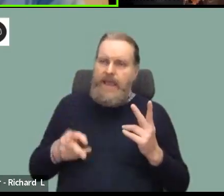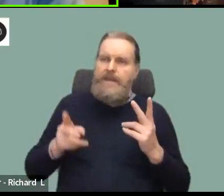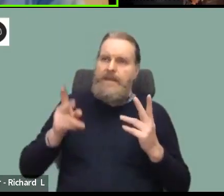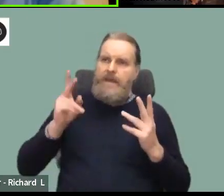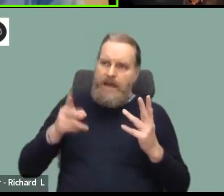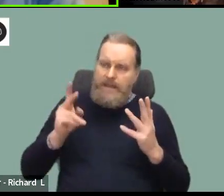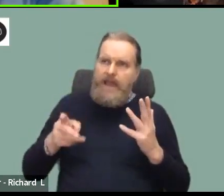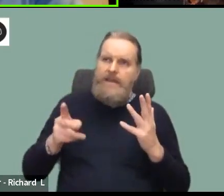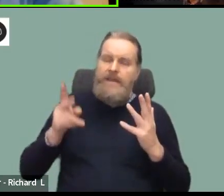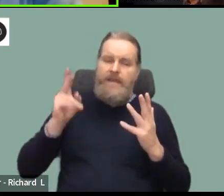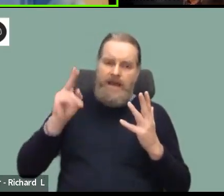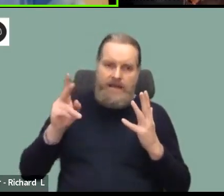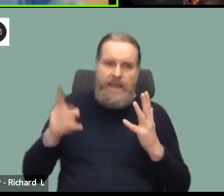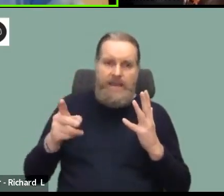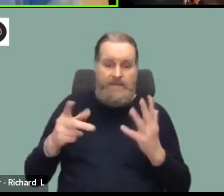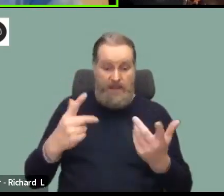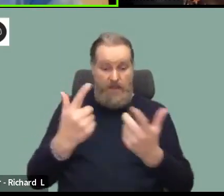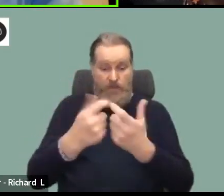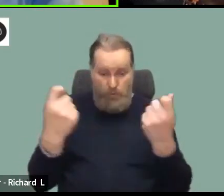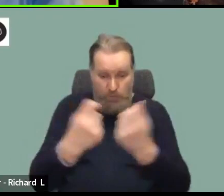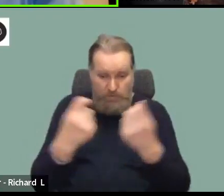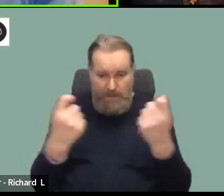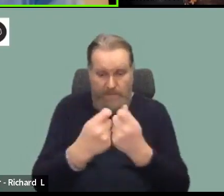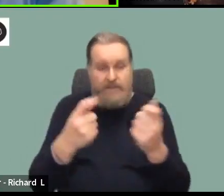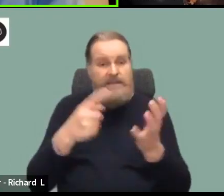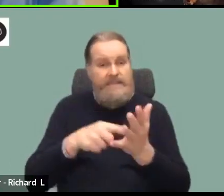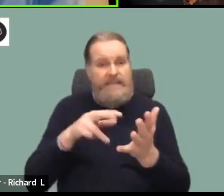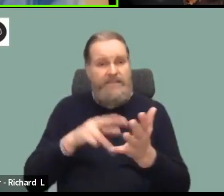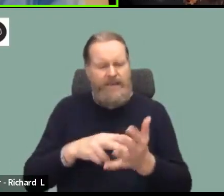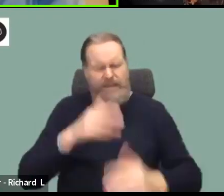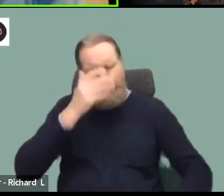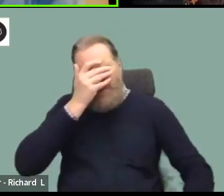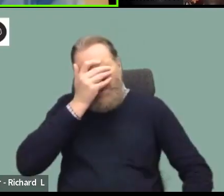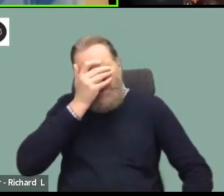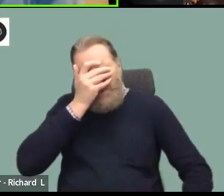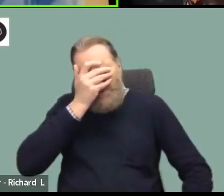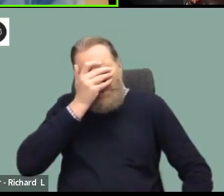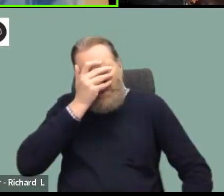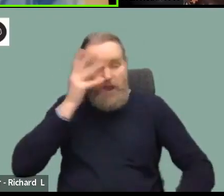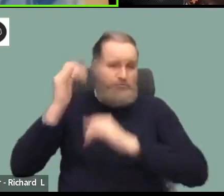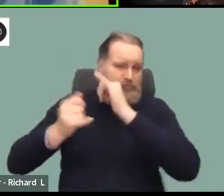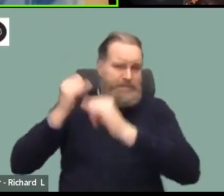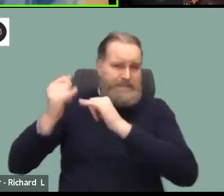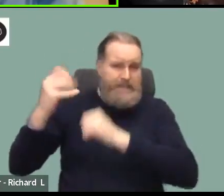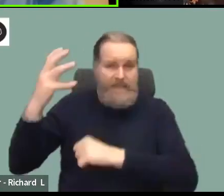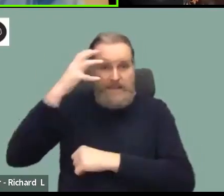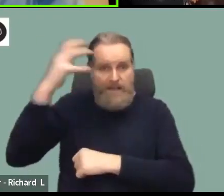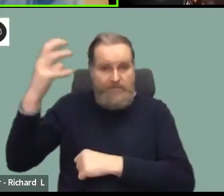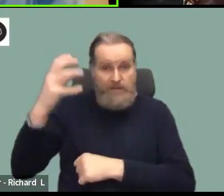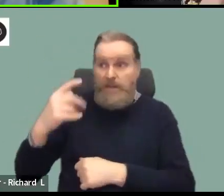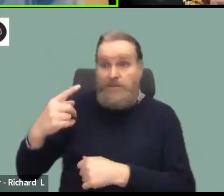ongoing disruption. When daily they are When daily they are being savaged in the media, who didn't. t see the piece about a t see the piece about asylum